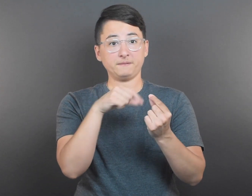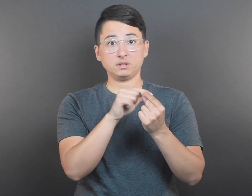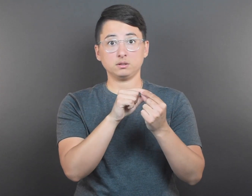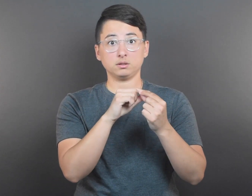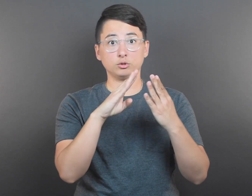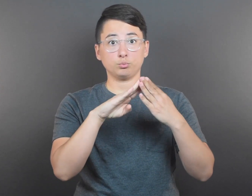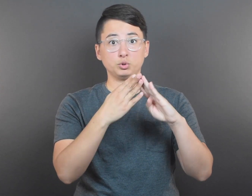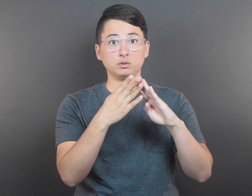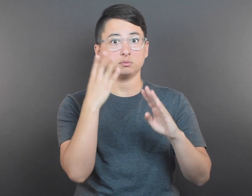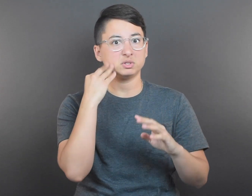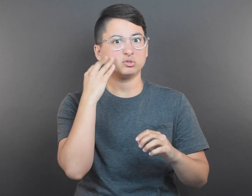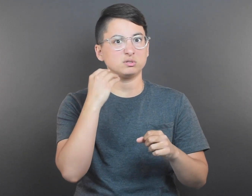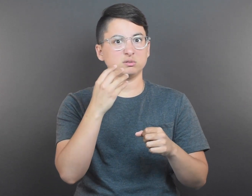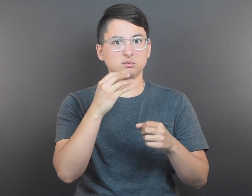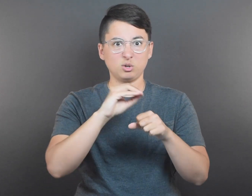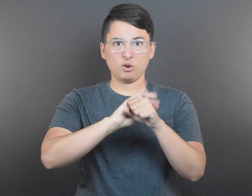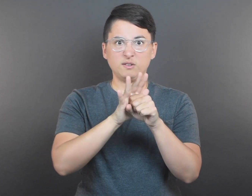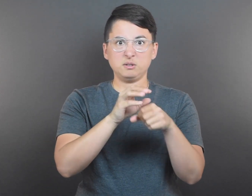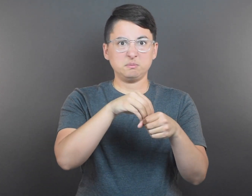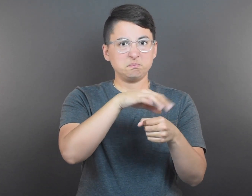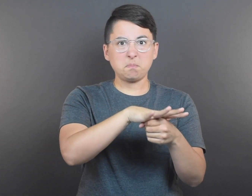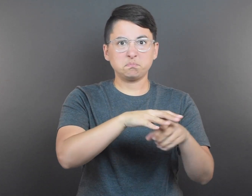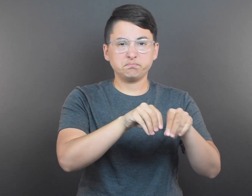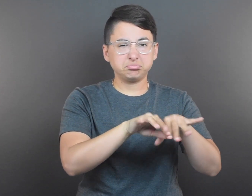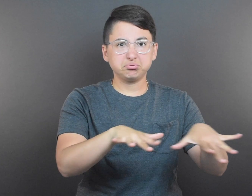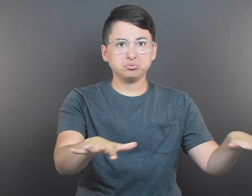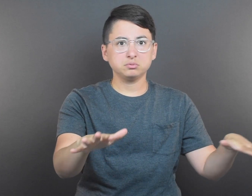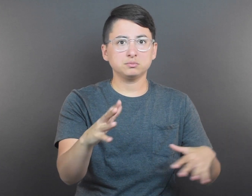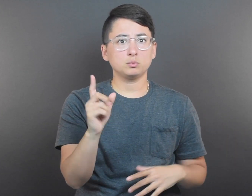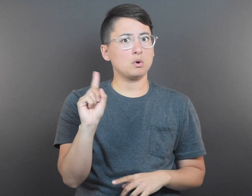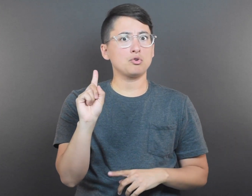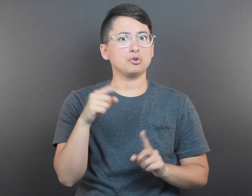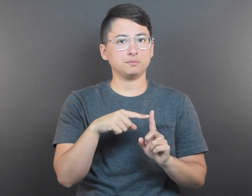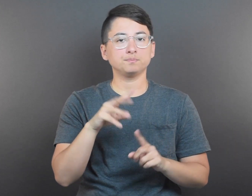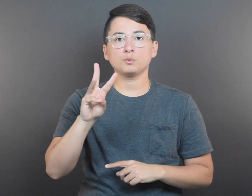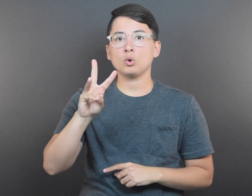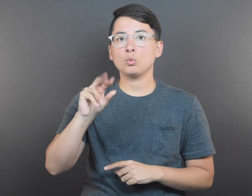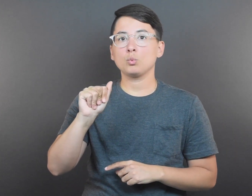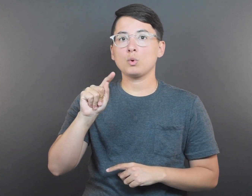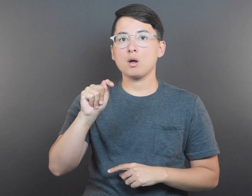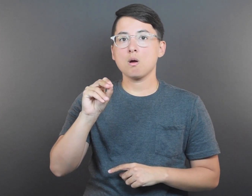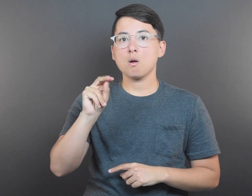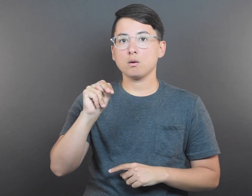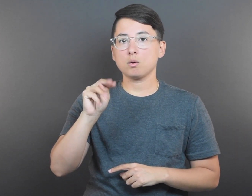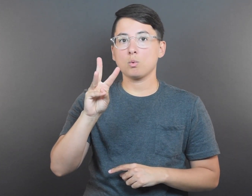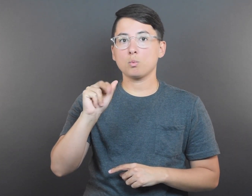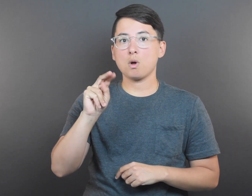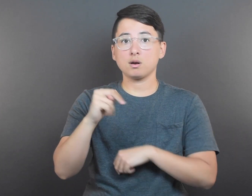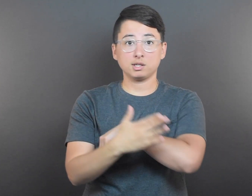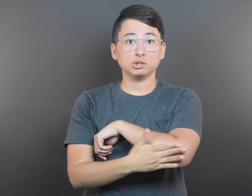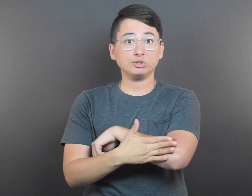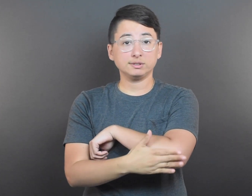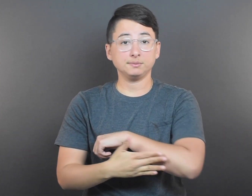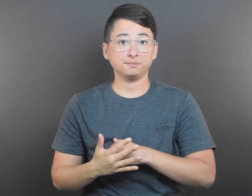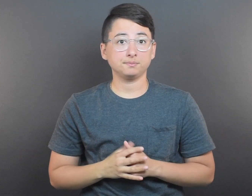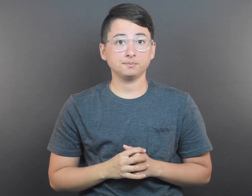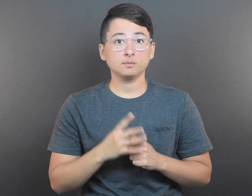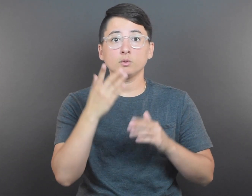One specific community experiencing COVID-19 outbreaks was Watonwan County.